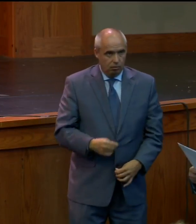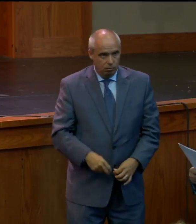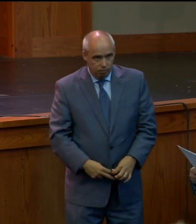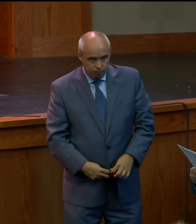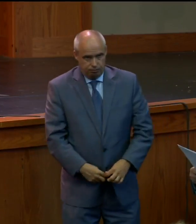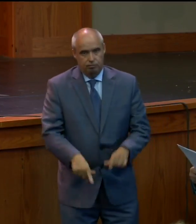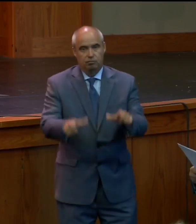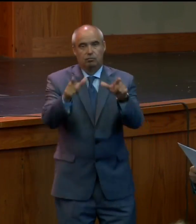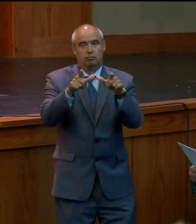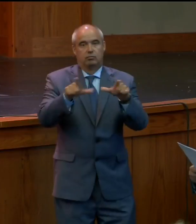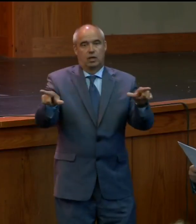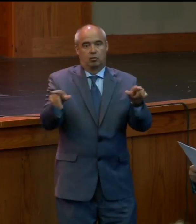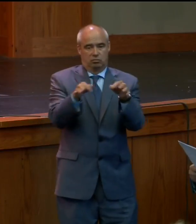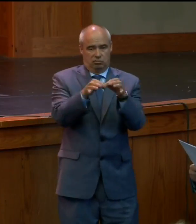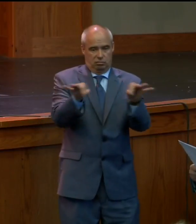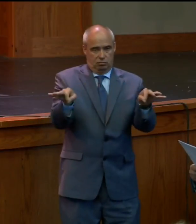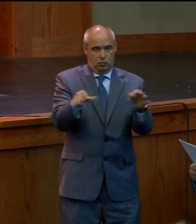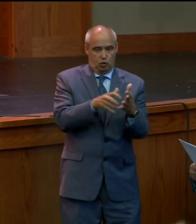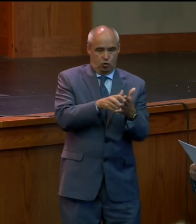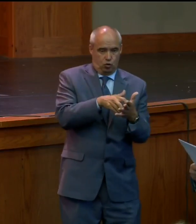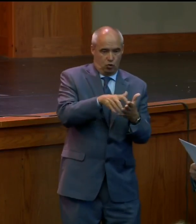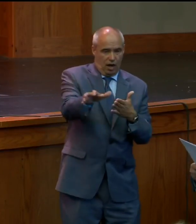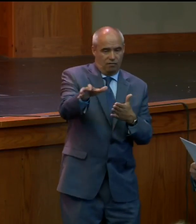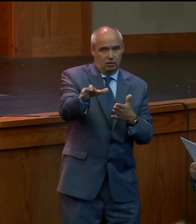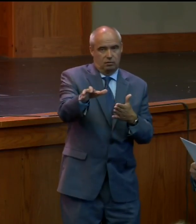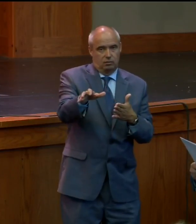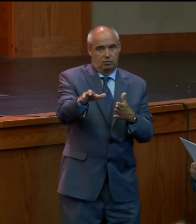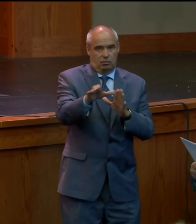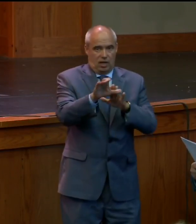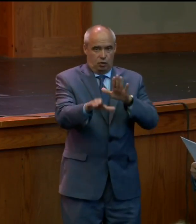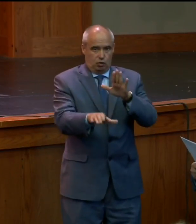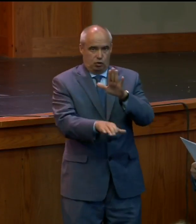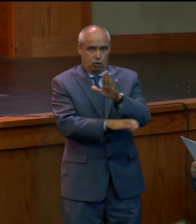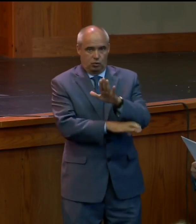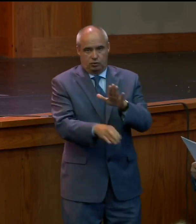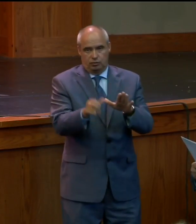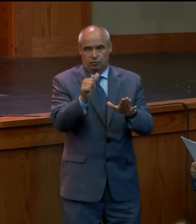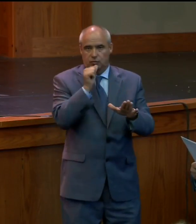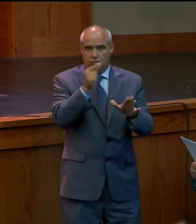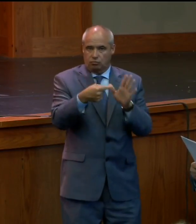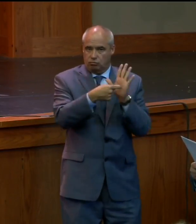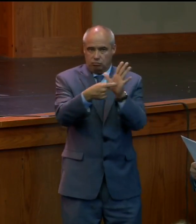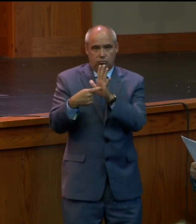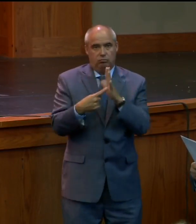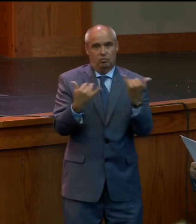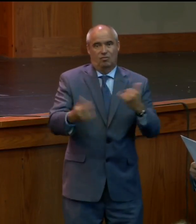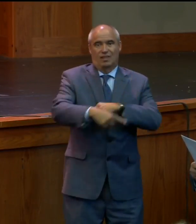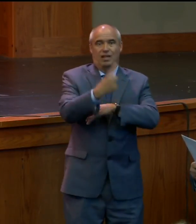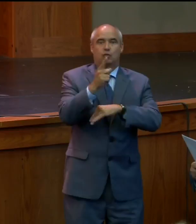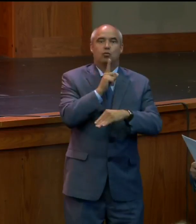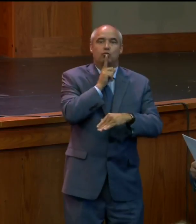LANGUAGE AS CURRENTLY DRAFTED THROUGHOUT THE DRAFT CONSTITUTION DOES NOT REFLECT TODAY'S REALITY THAT ALL GENDER